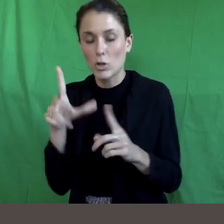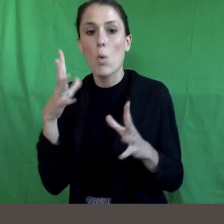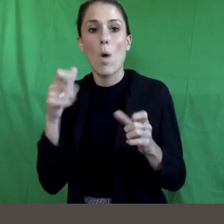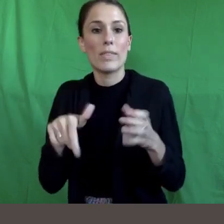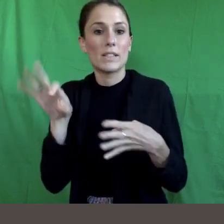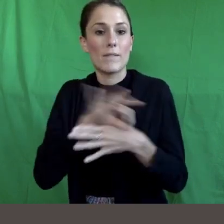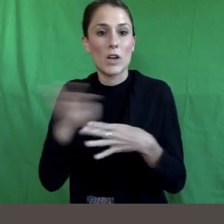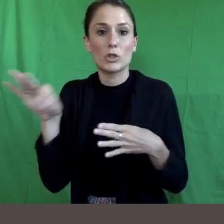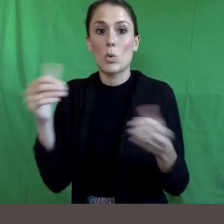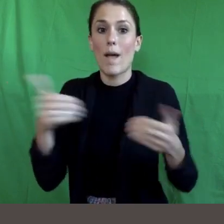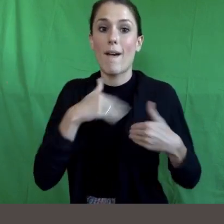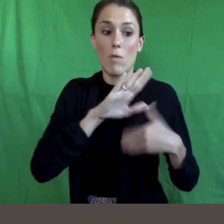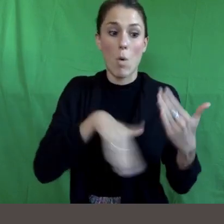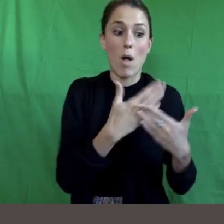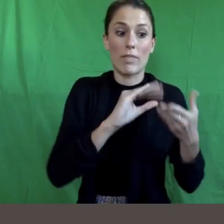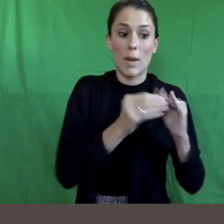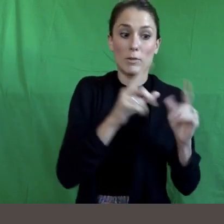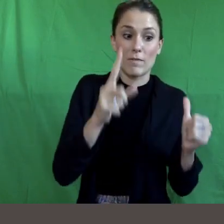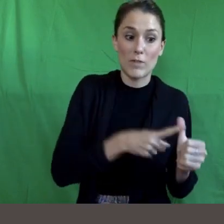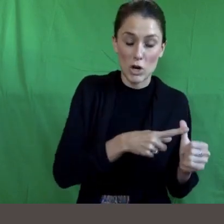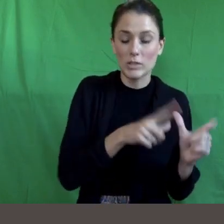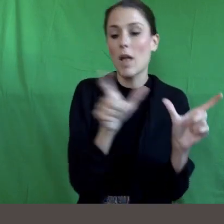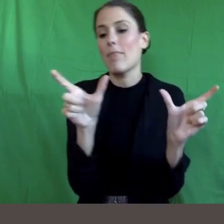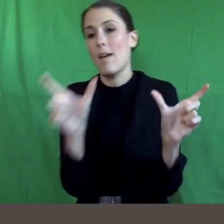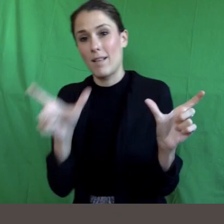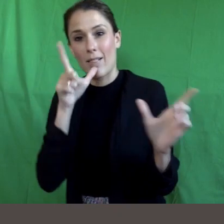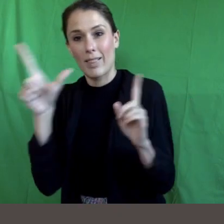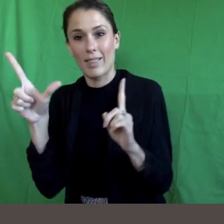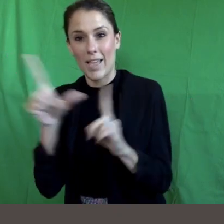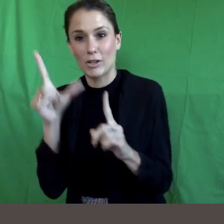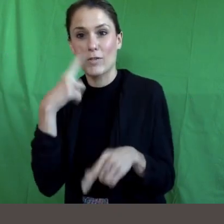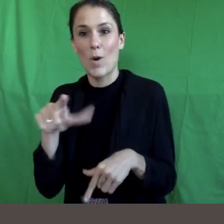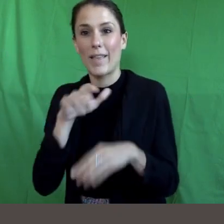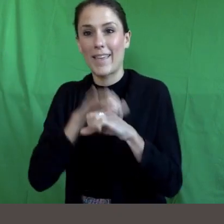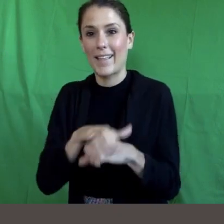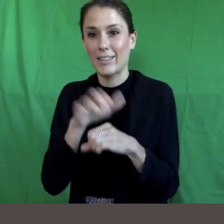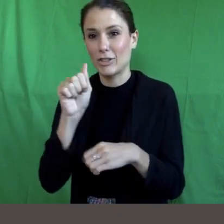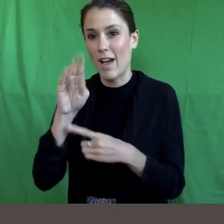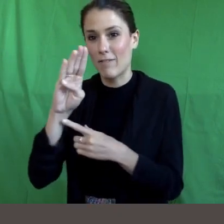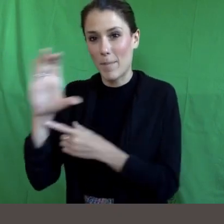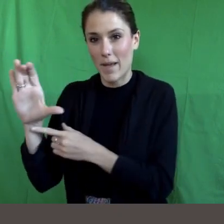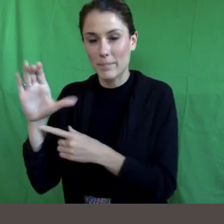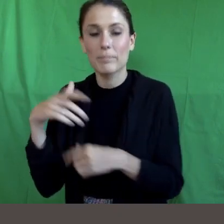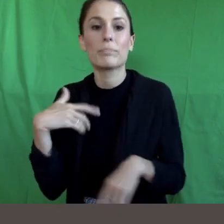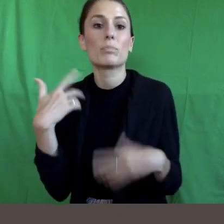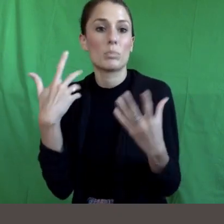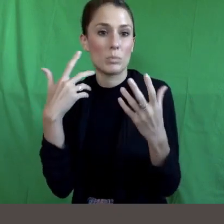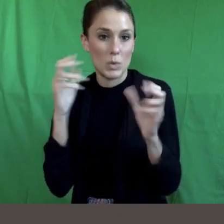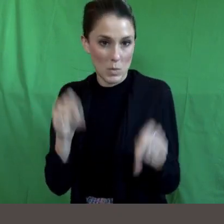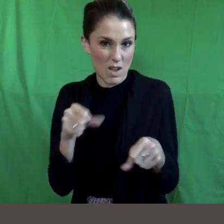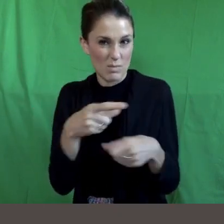We want this function to first yield all the digits and then all the letters in the English alphabet. We can, of course, do something like this.